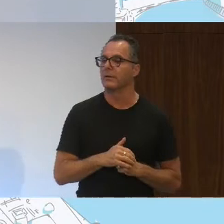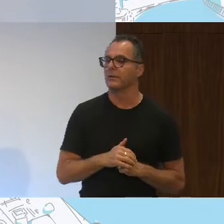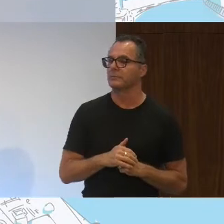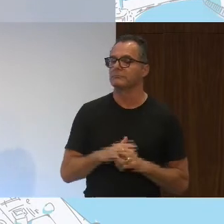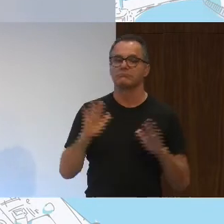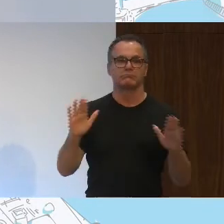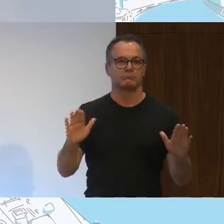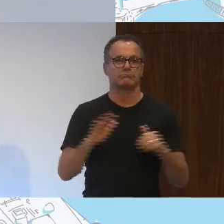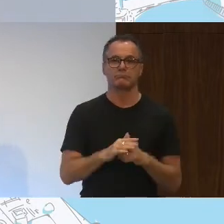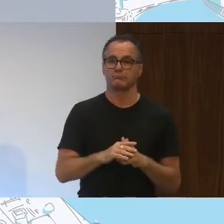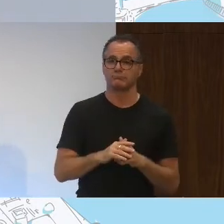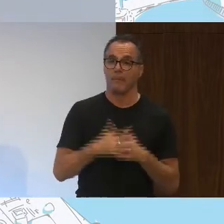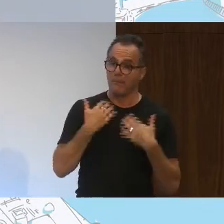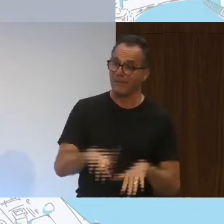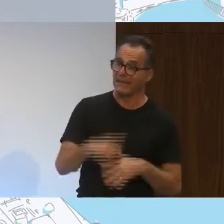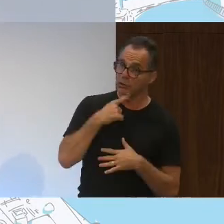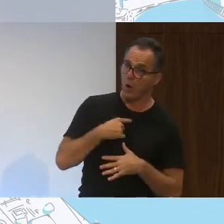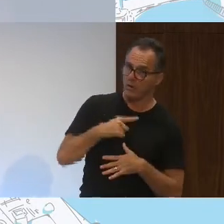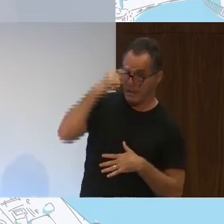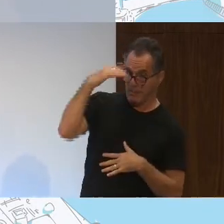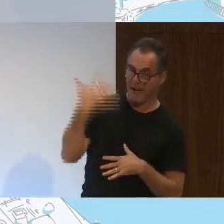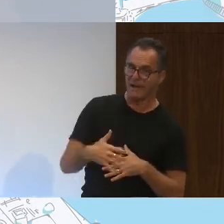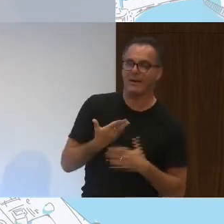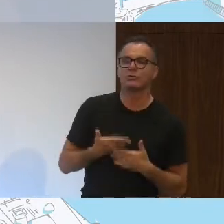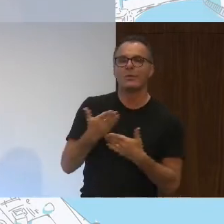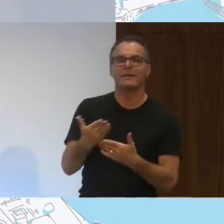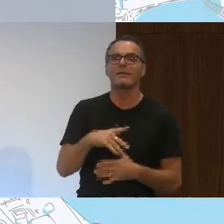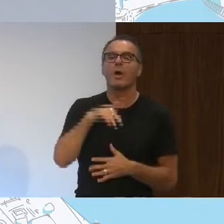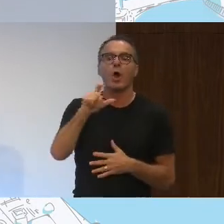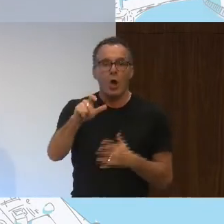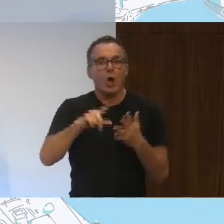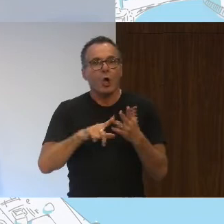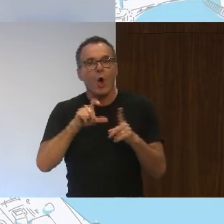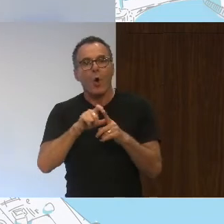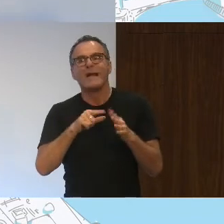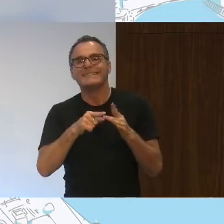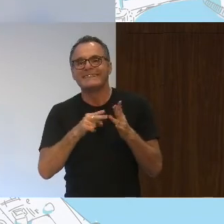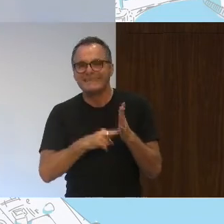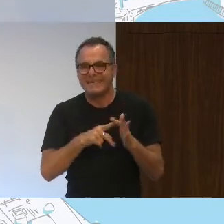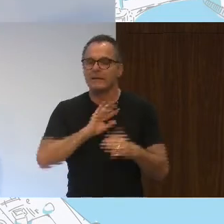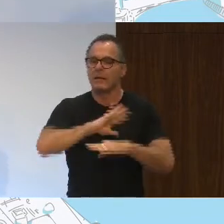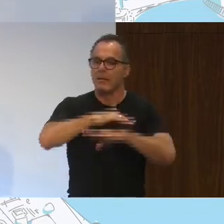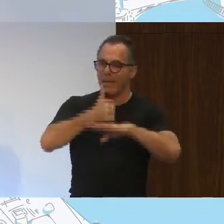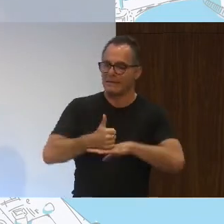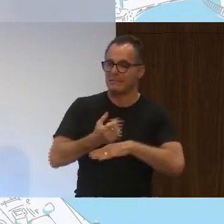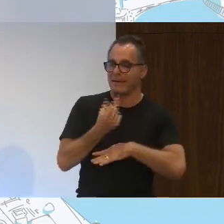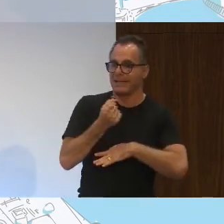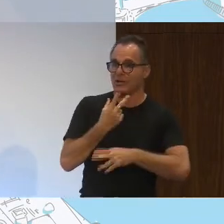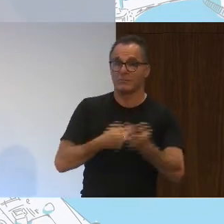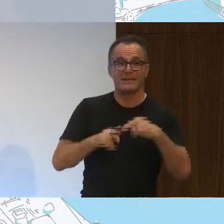not to give patients who've got migraine codeine based medication but if you are someone who has infrequent migraine